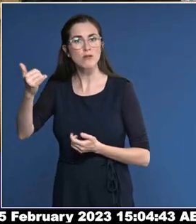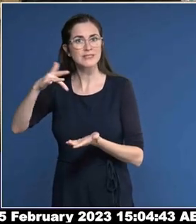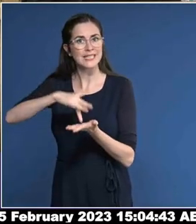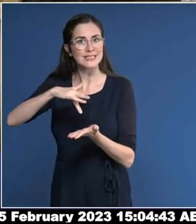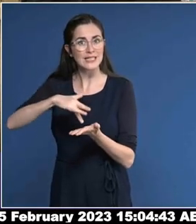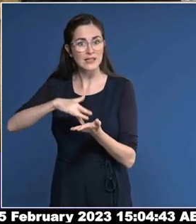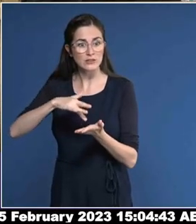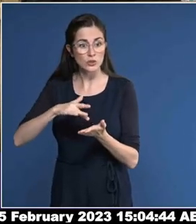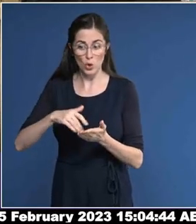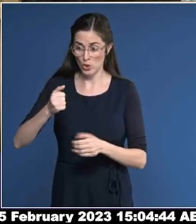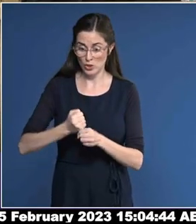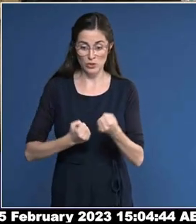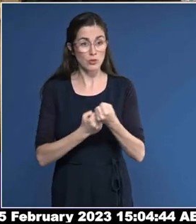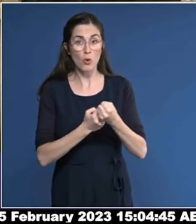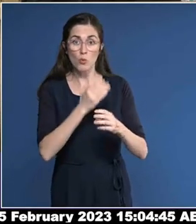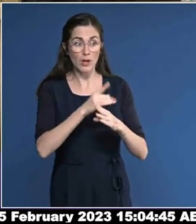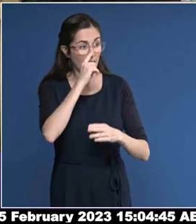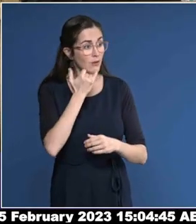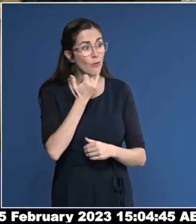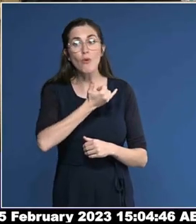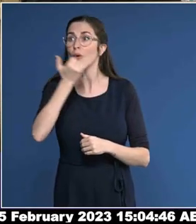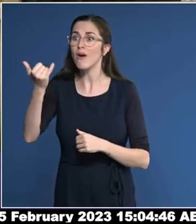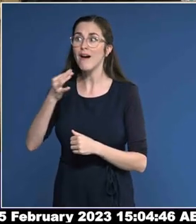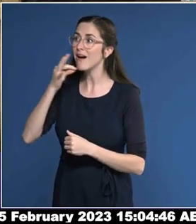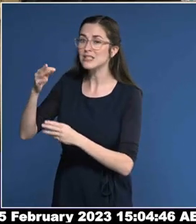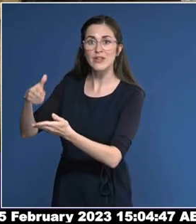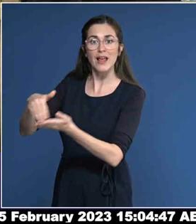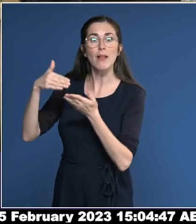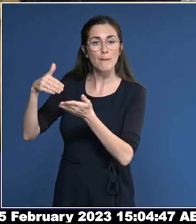while somebody could be, unfortunately, drowning in the water.